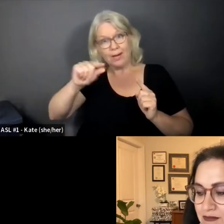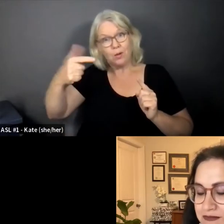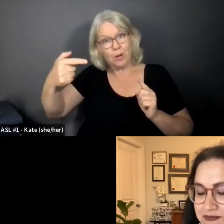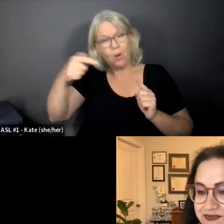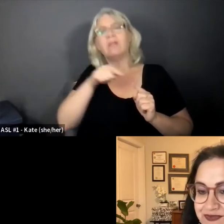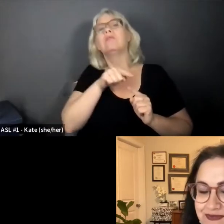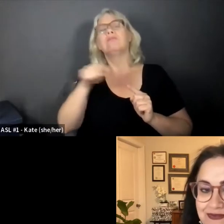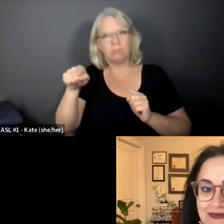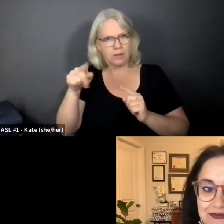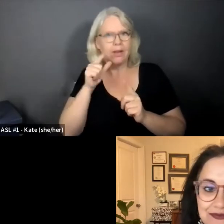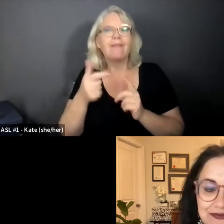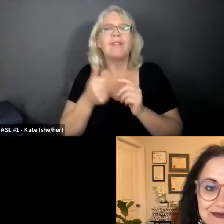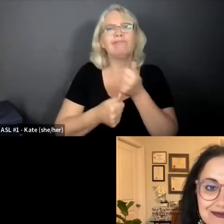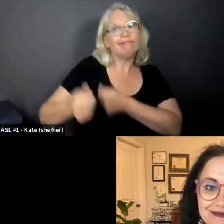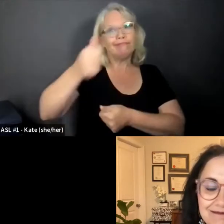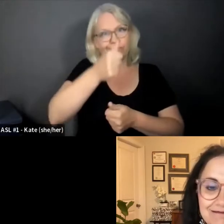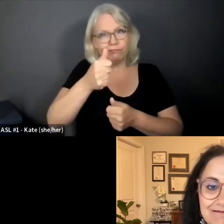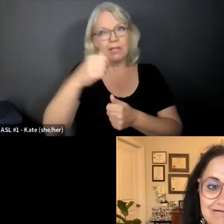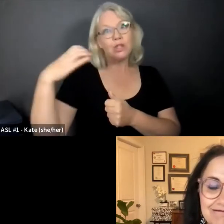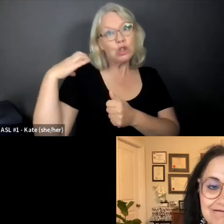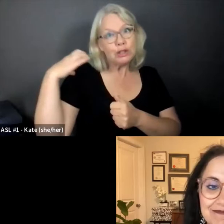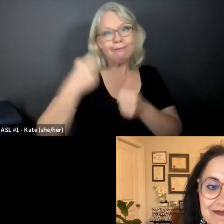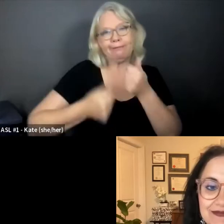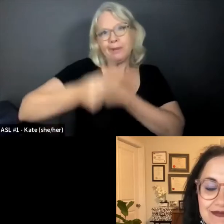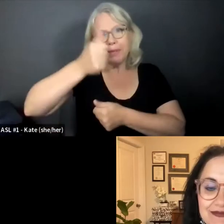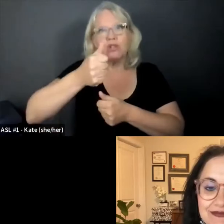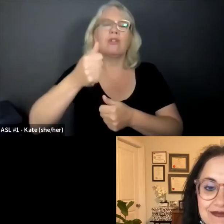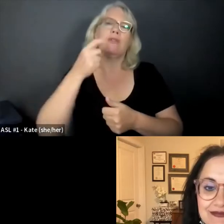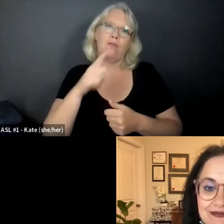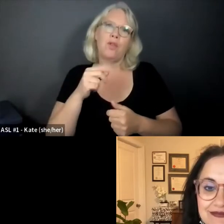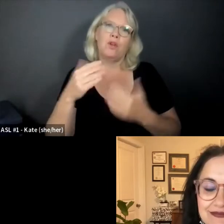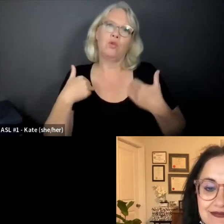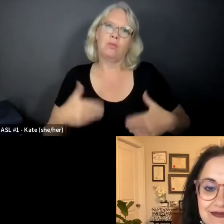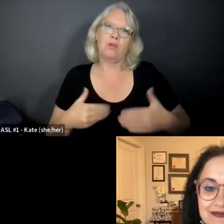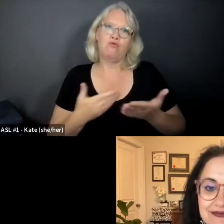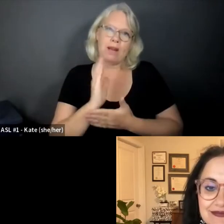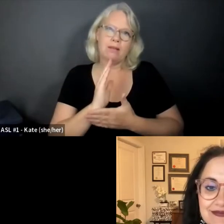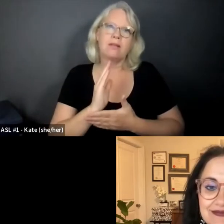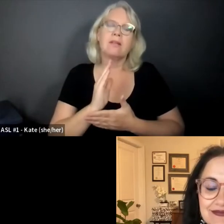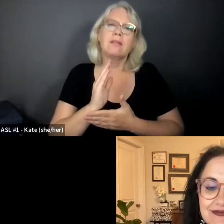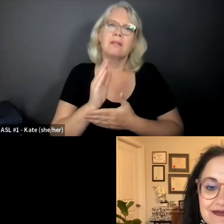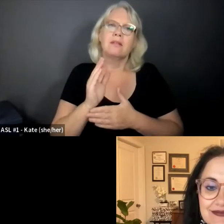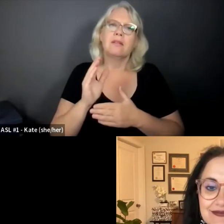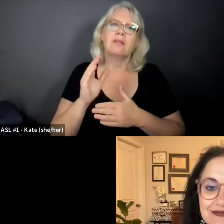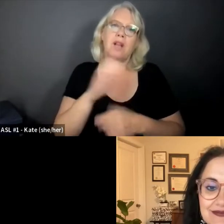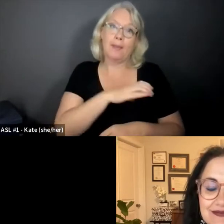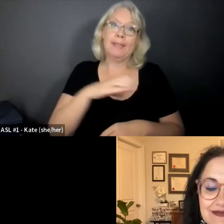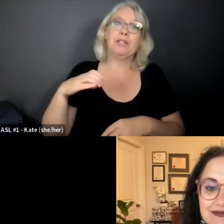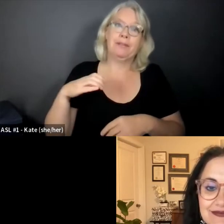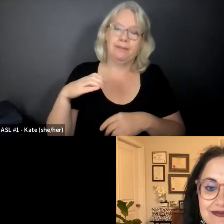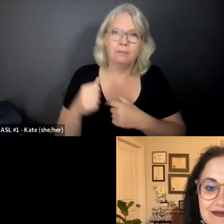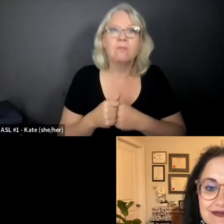RIGHTS COMMISSION LEADING THE COMMISSION DURING A TRANSITION PERIOD AND CHALLENGES OF THE